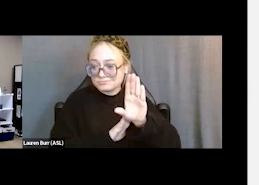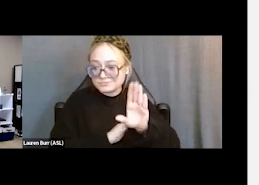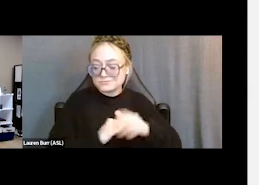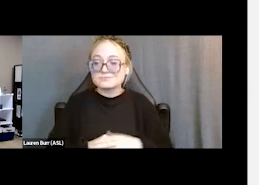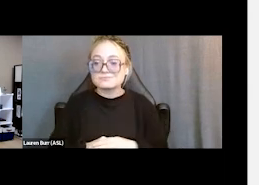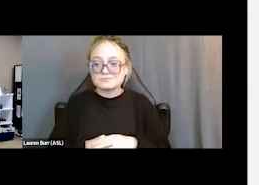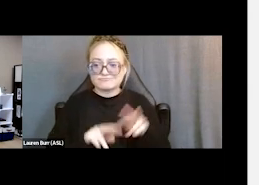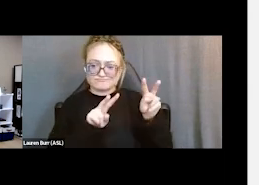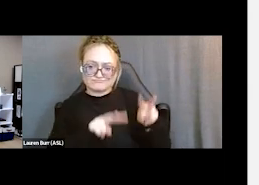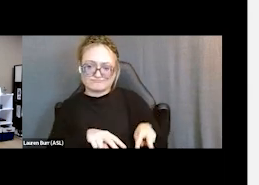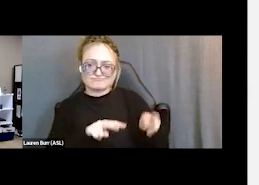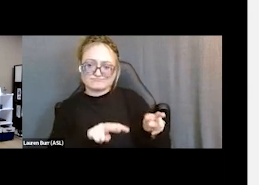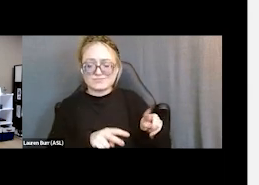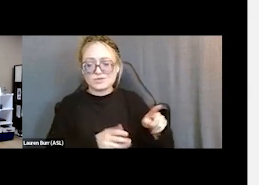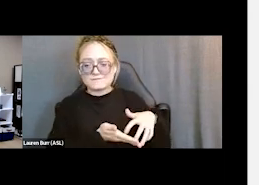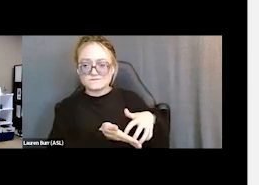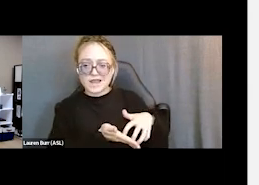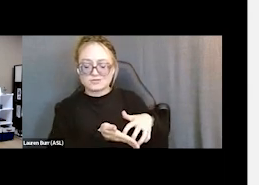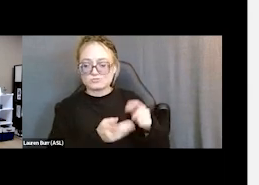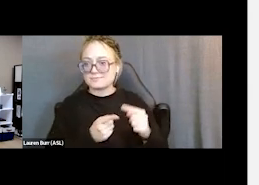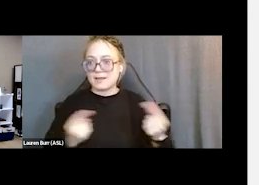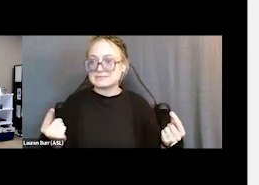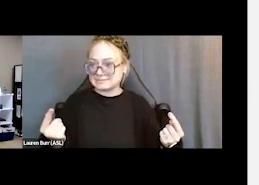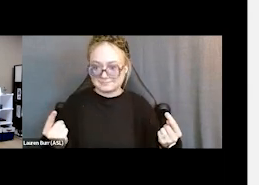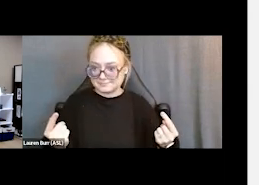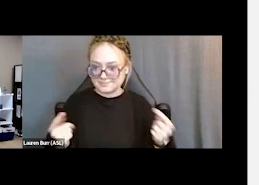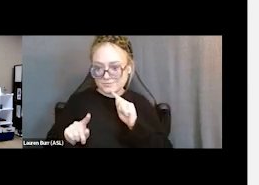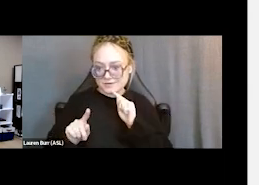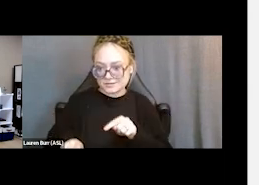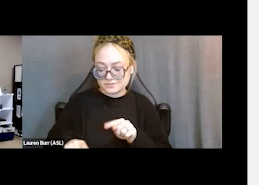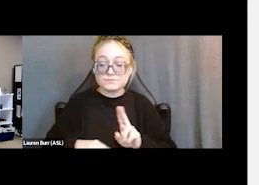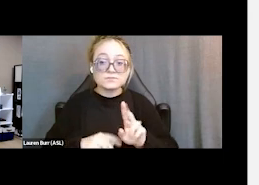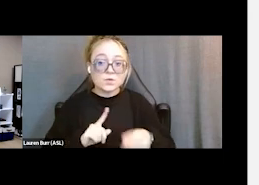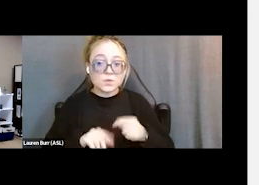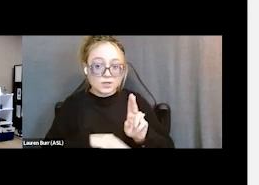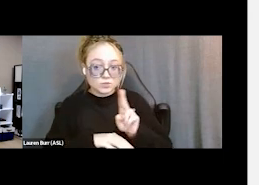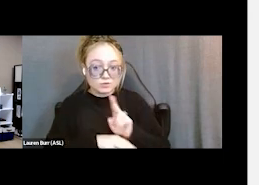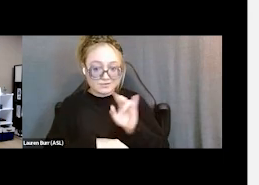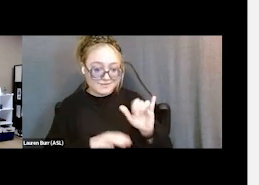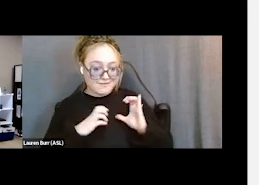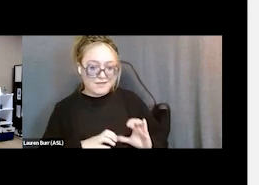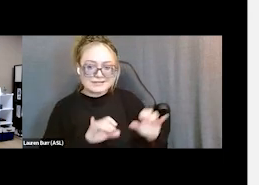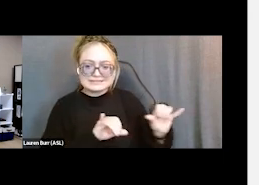or treating others as fragile. So when using this we treat service users as if we would our own family or friends.